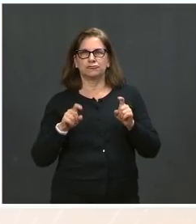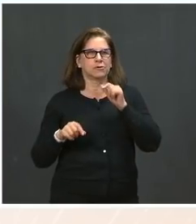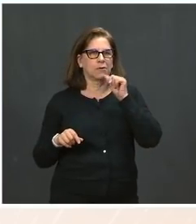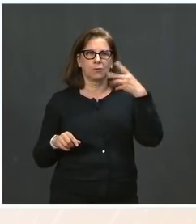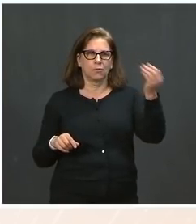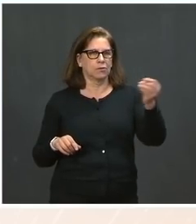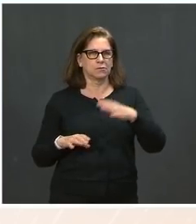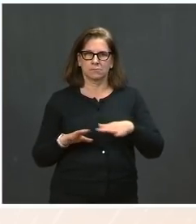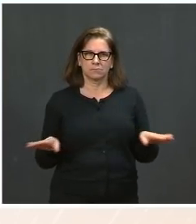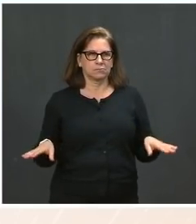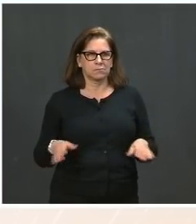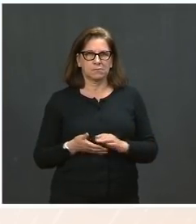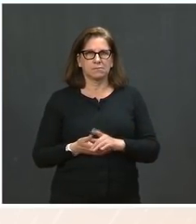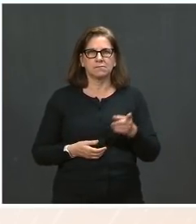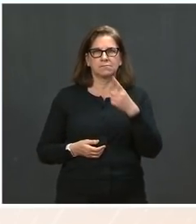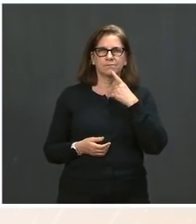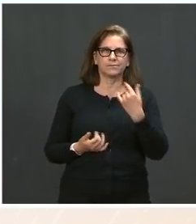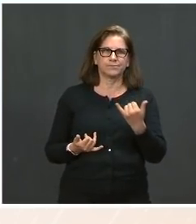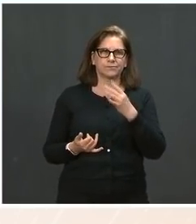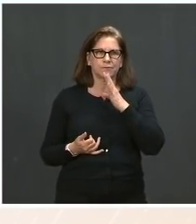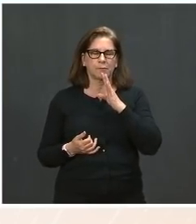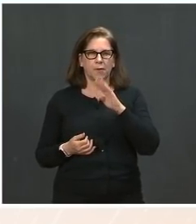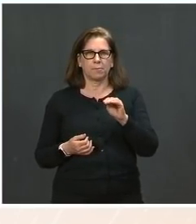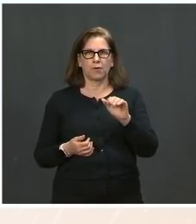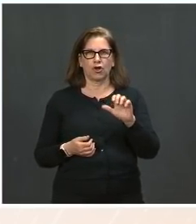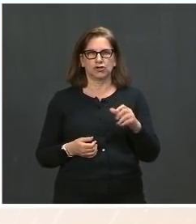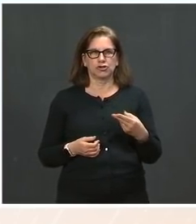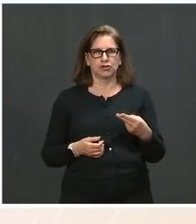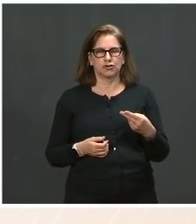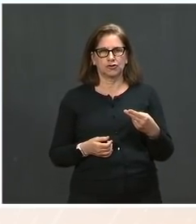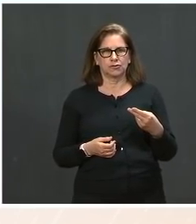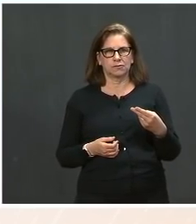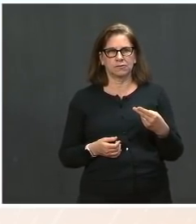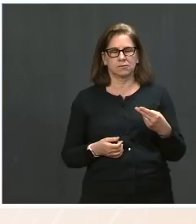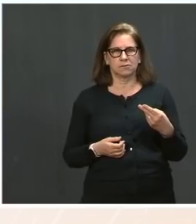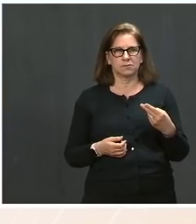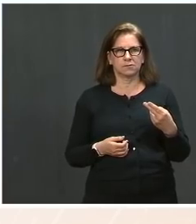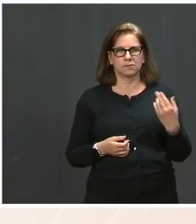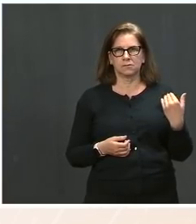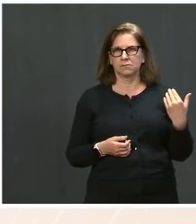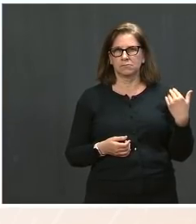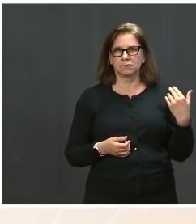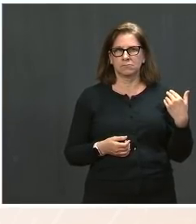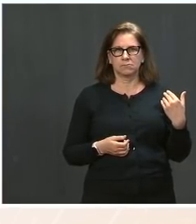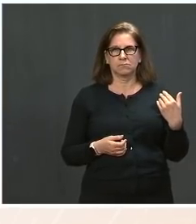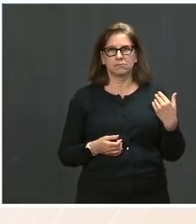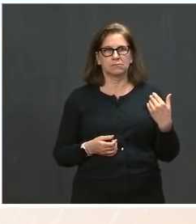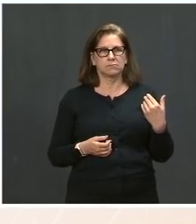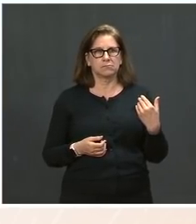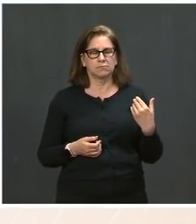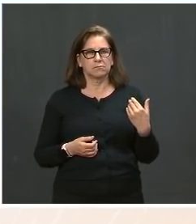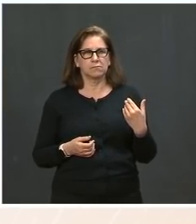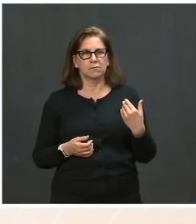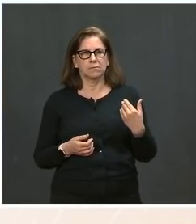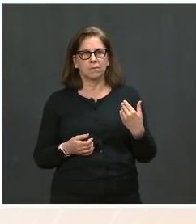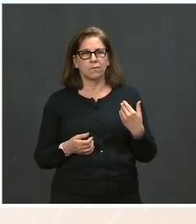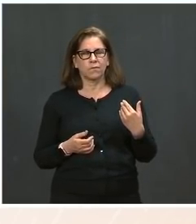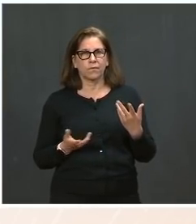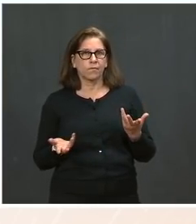sort of, when many other administrations had done so, and you haven't put any forward -- any big ones forward yet. Ms. Psaki: I don't have an exact update